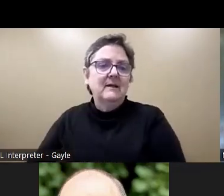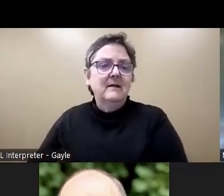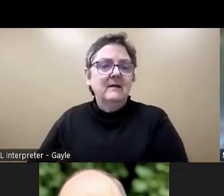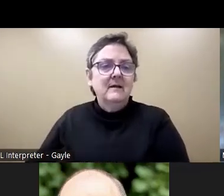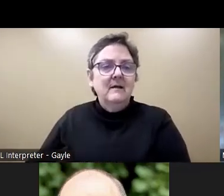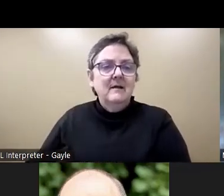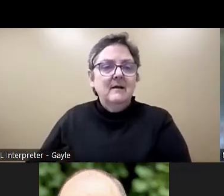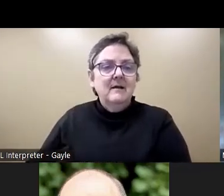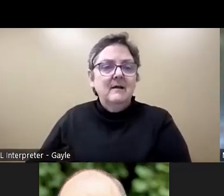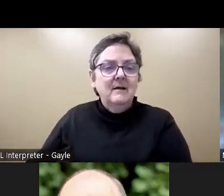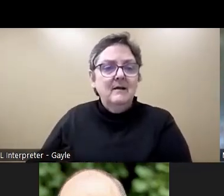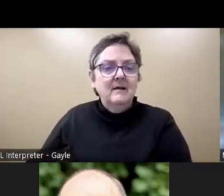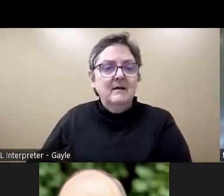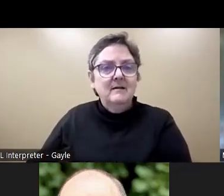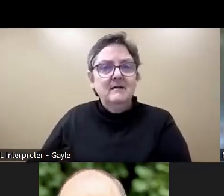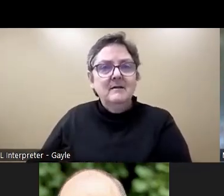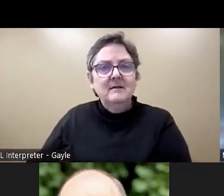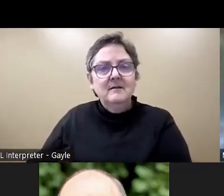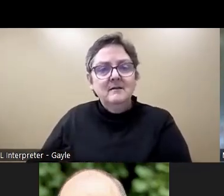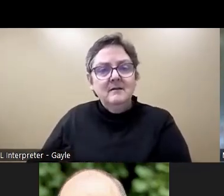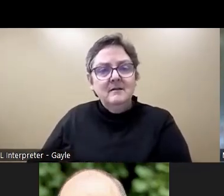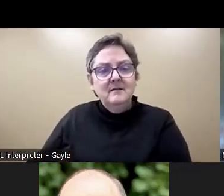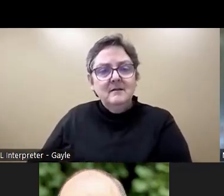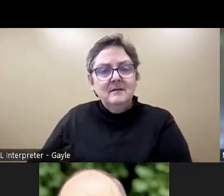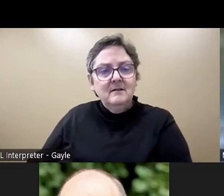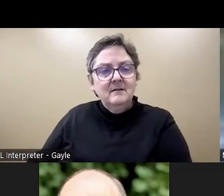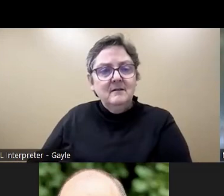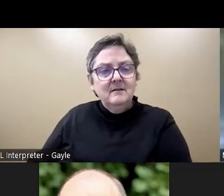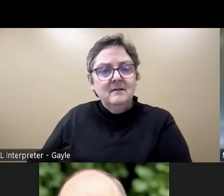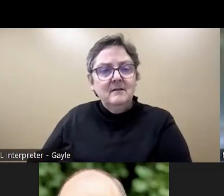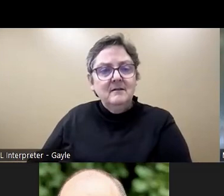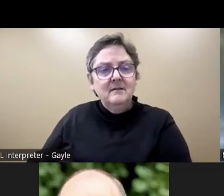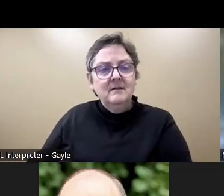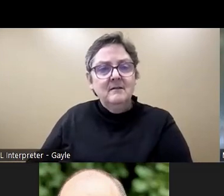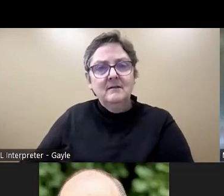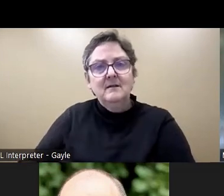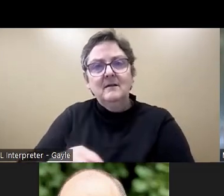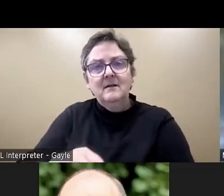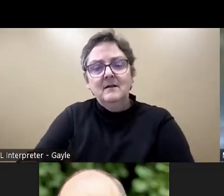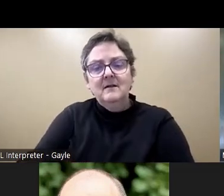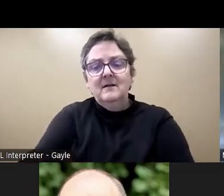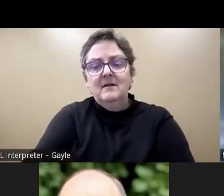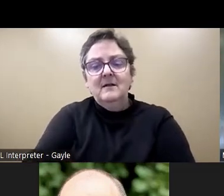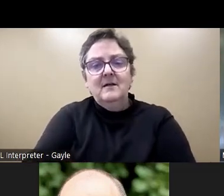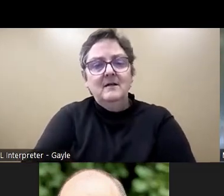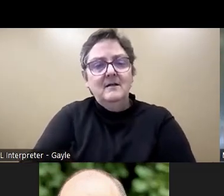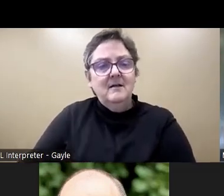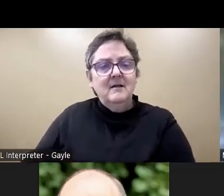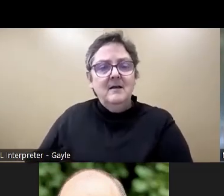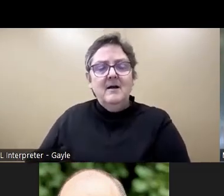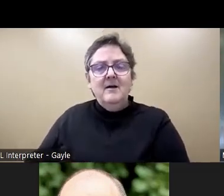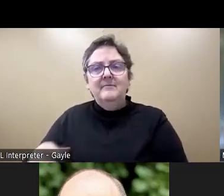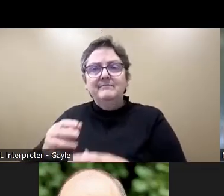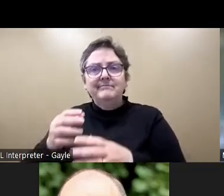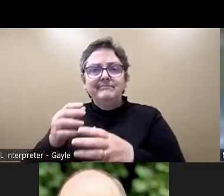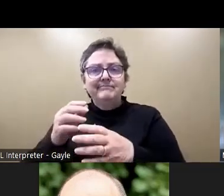a massive advantage of having content that's sort of open sourced and creative commons and allows for rapid